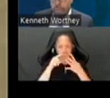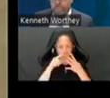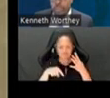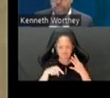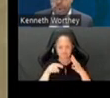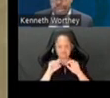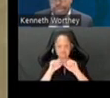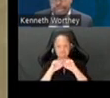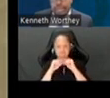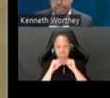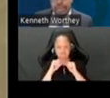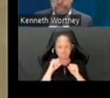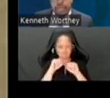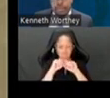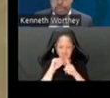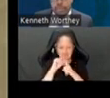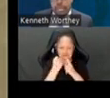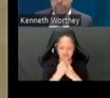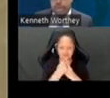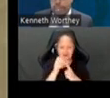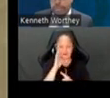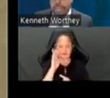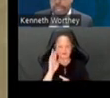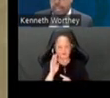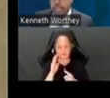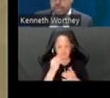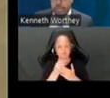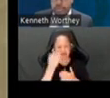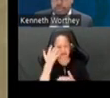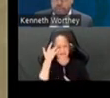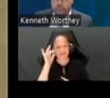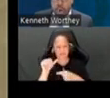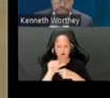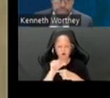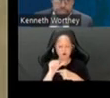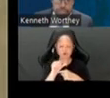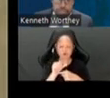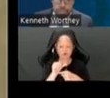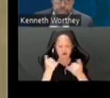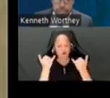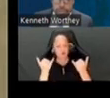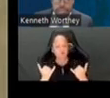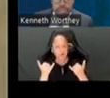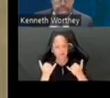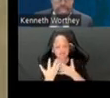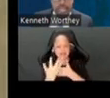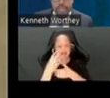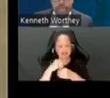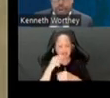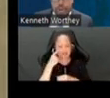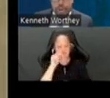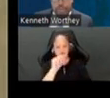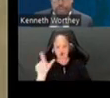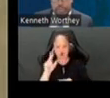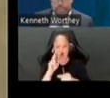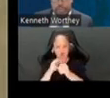with ideas to make Money Smart relevant for all participants. We design each scenario